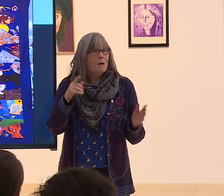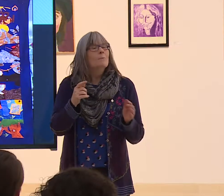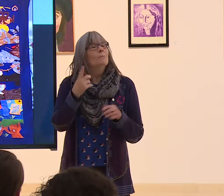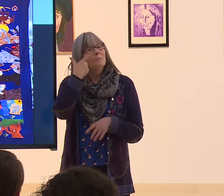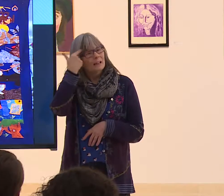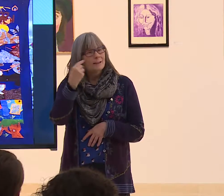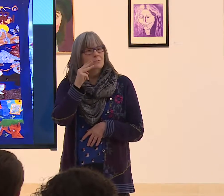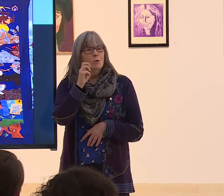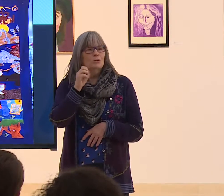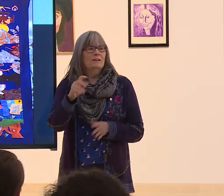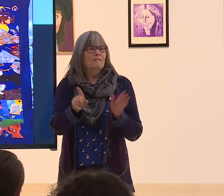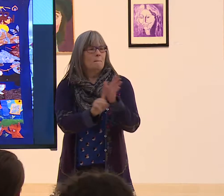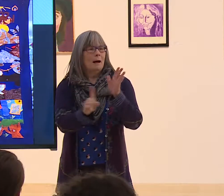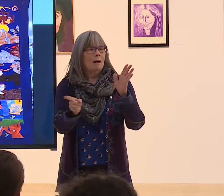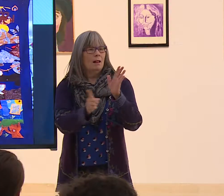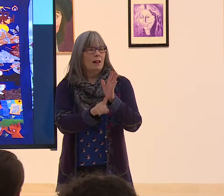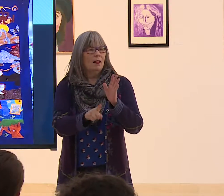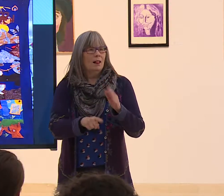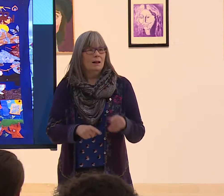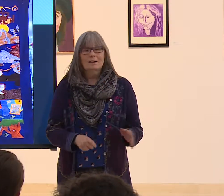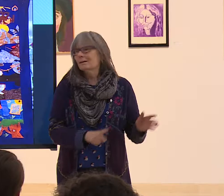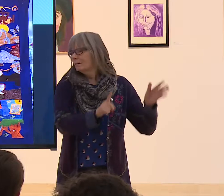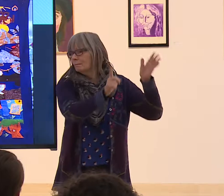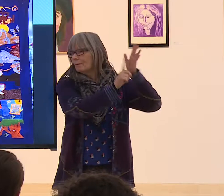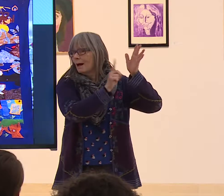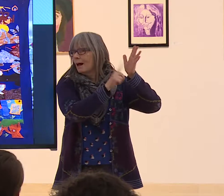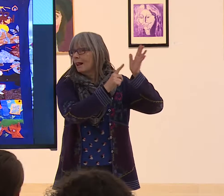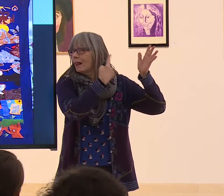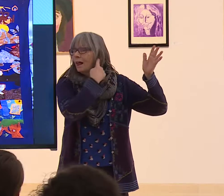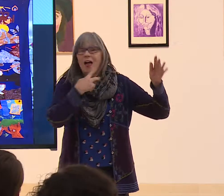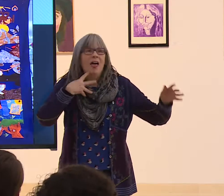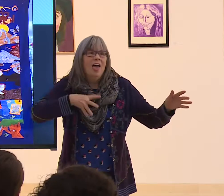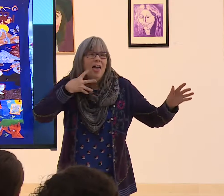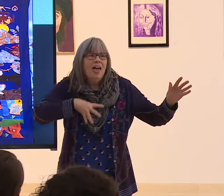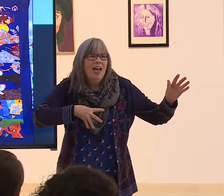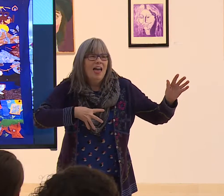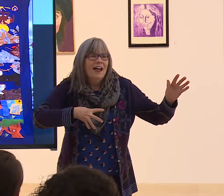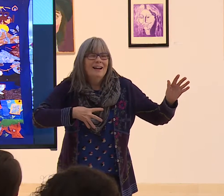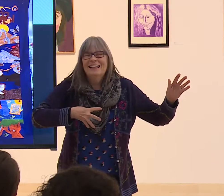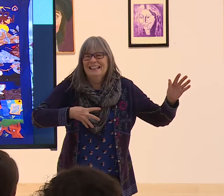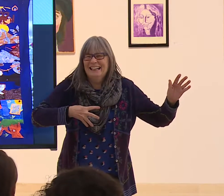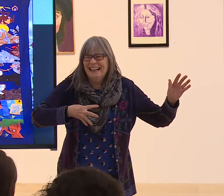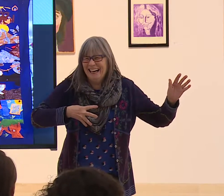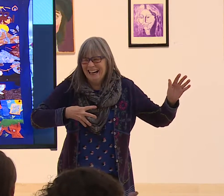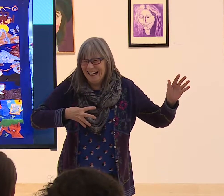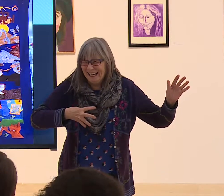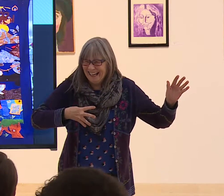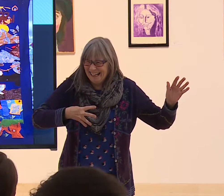because the motif was Bell. You know, think about a dog...